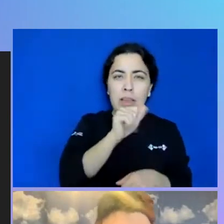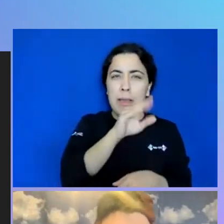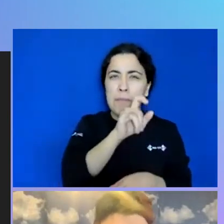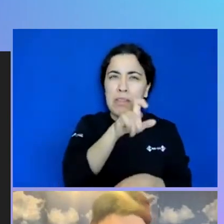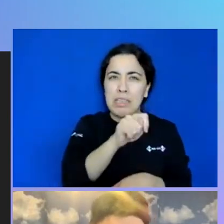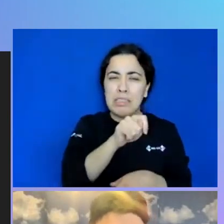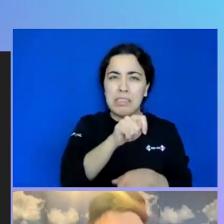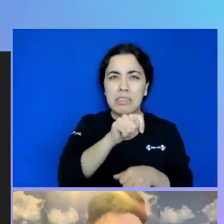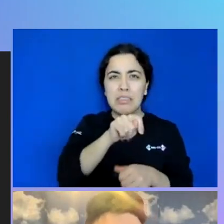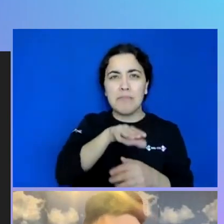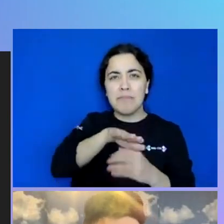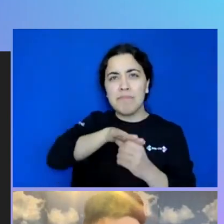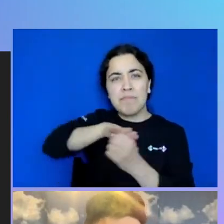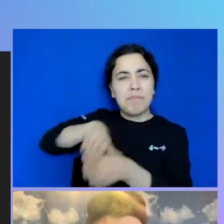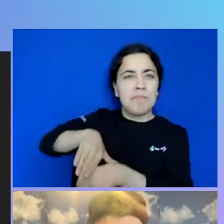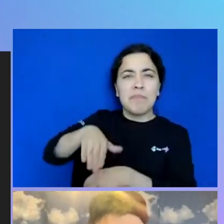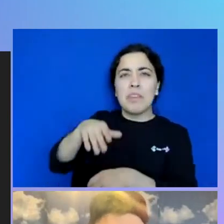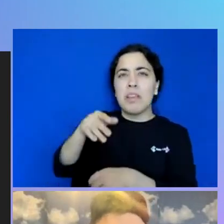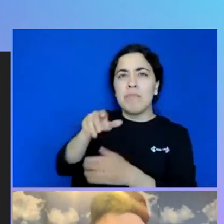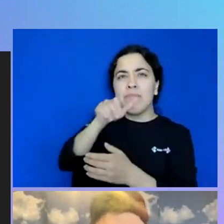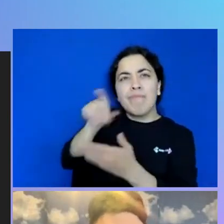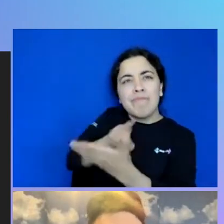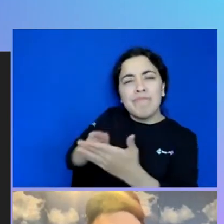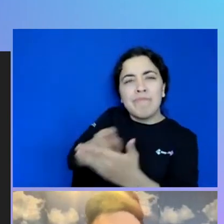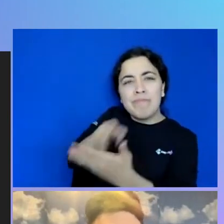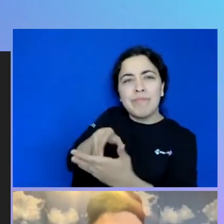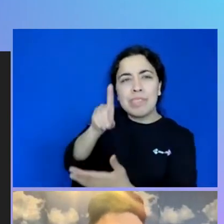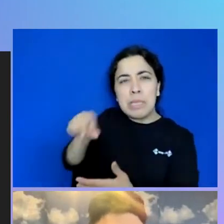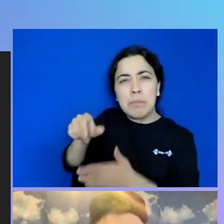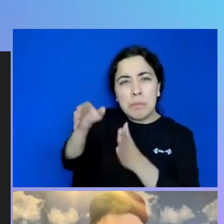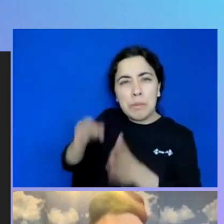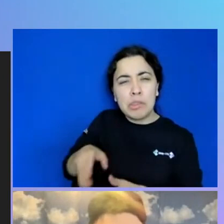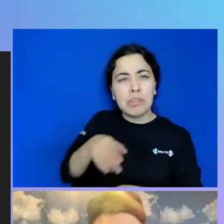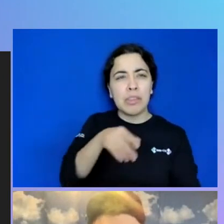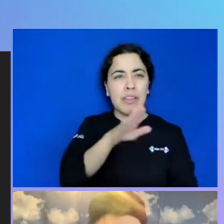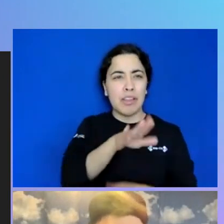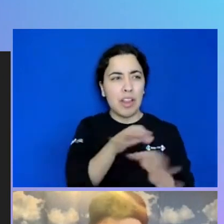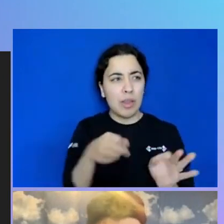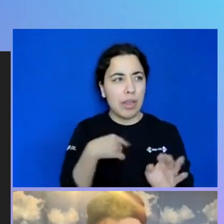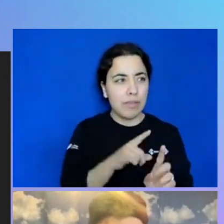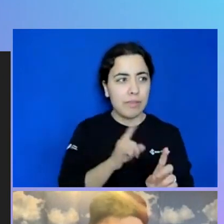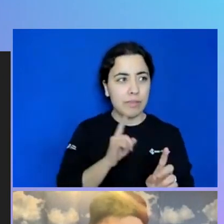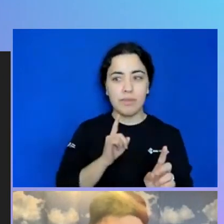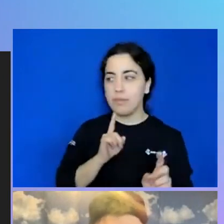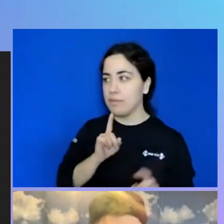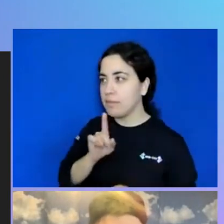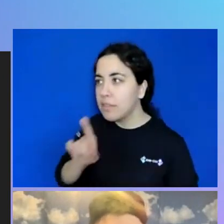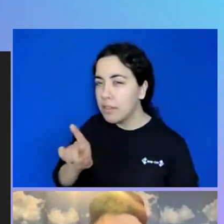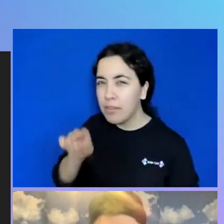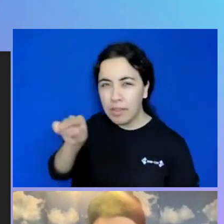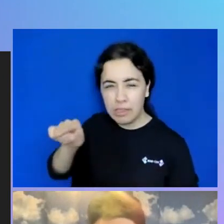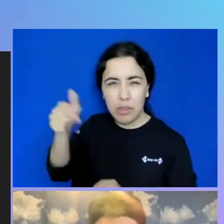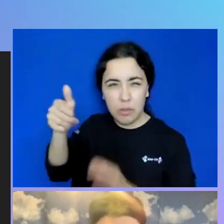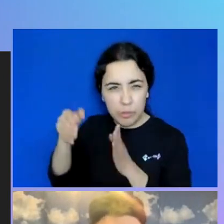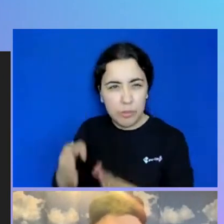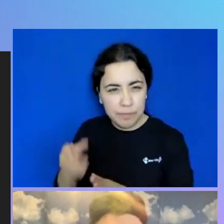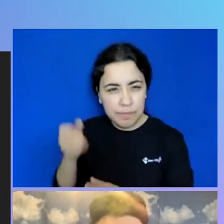mitigating organizational bias, as, uh, one of the things that I found when I was researching was